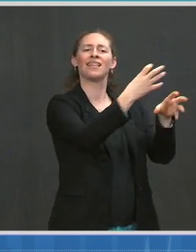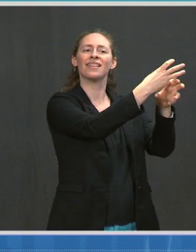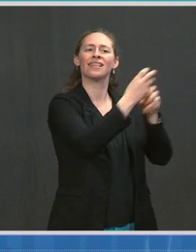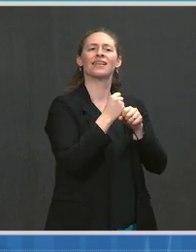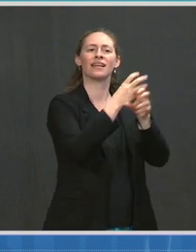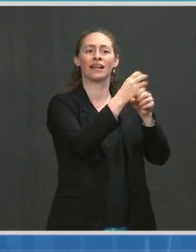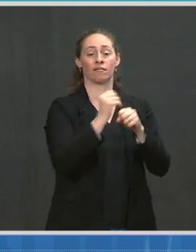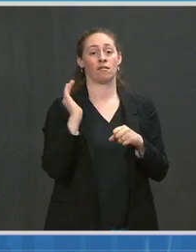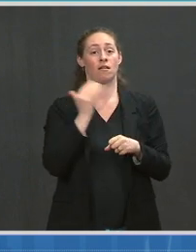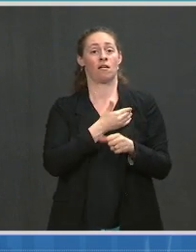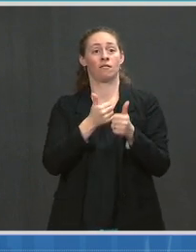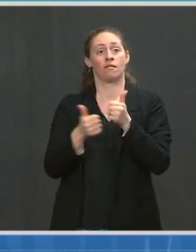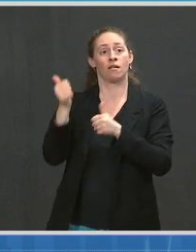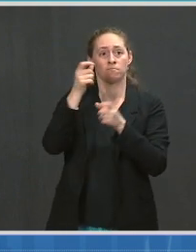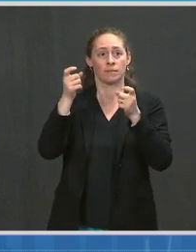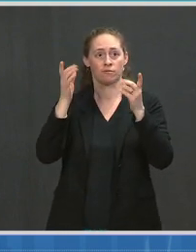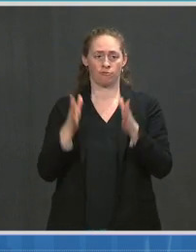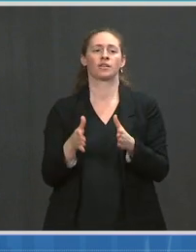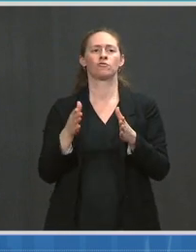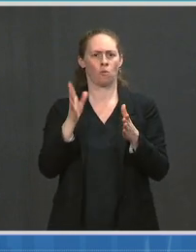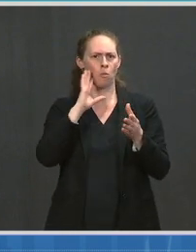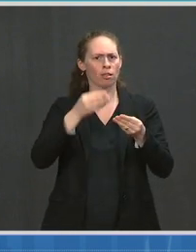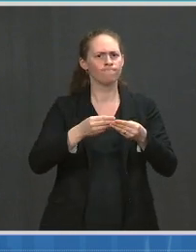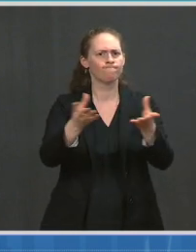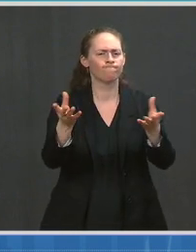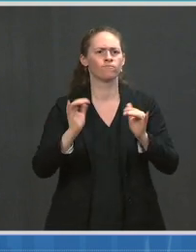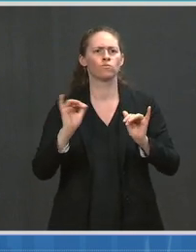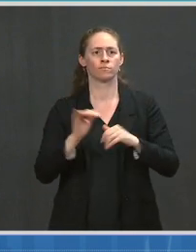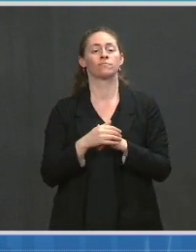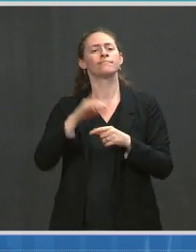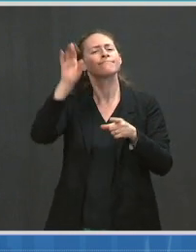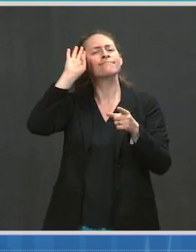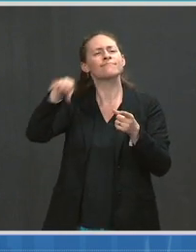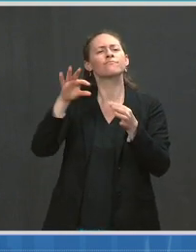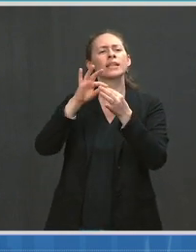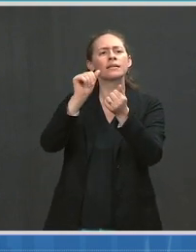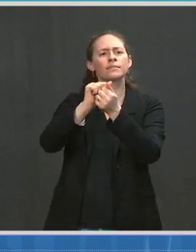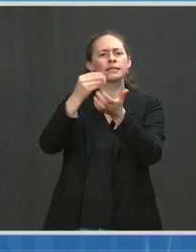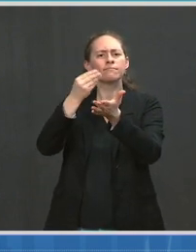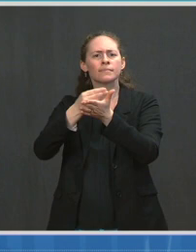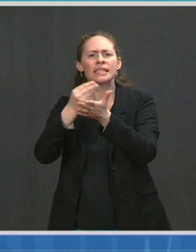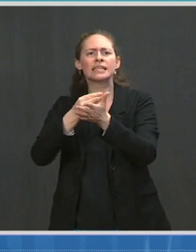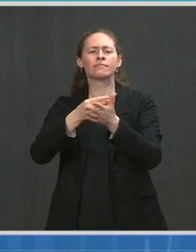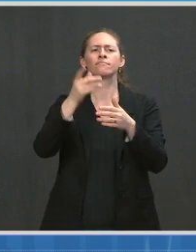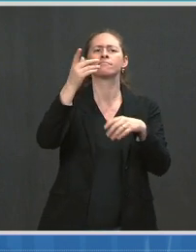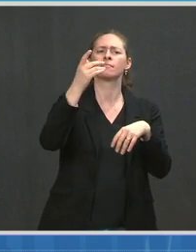Importantly, this funding will continue our work to ensure equitable access to COVID-19 vaccines